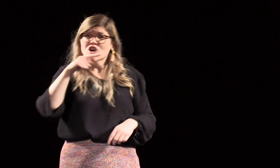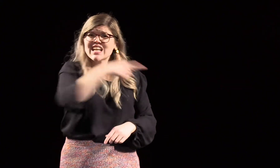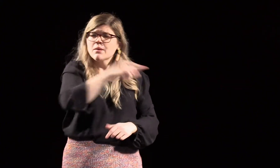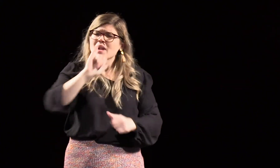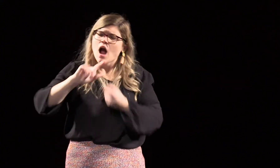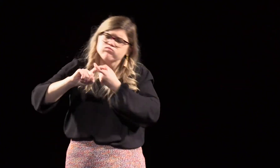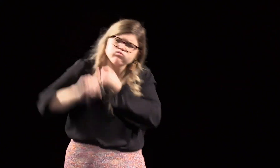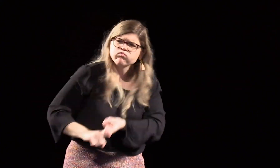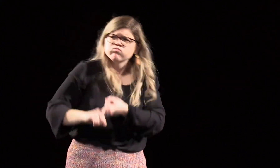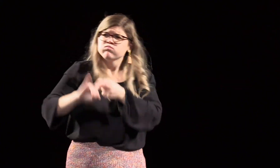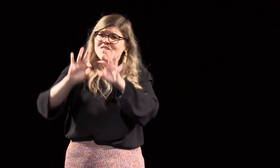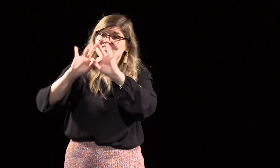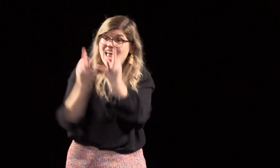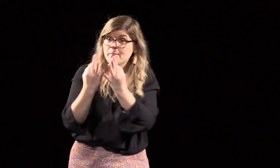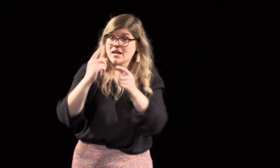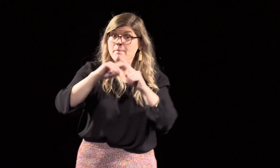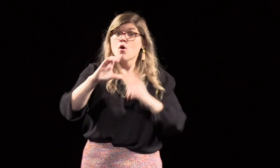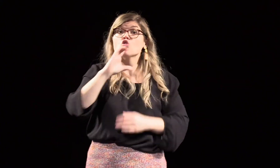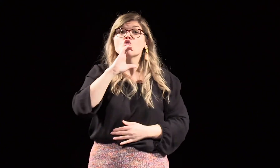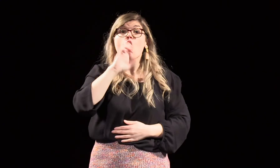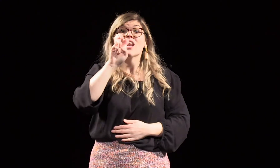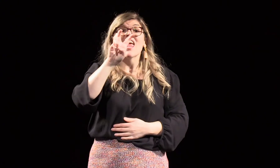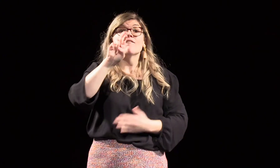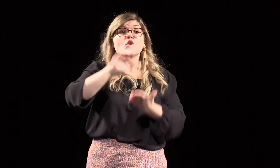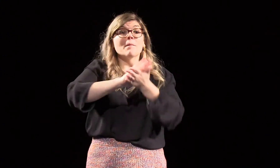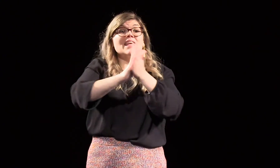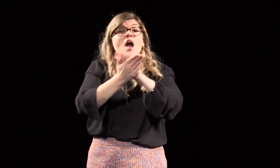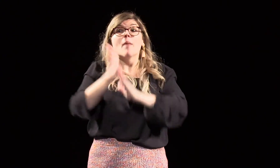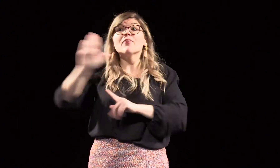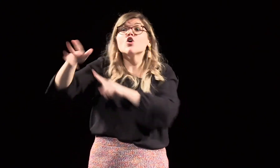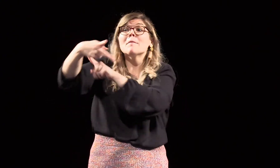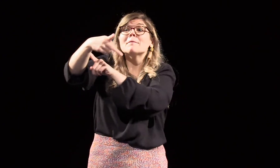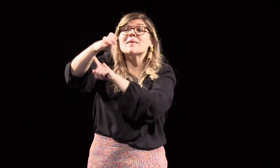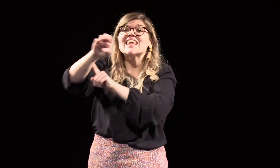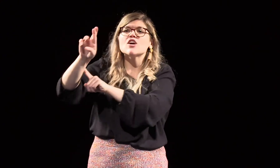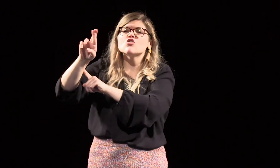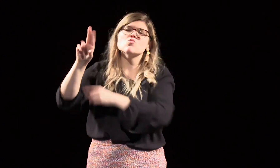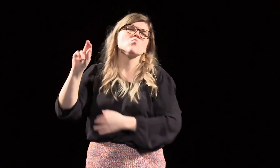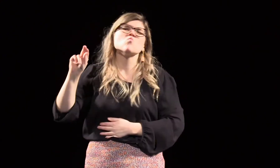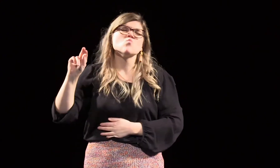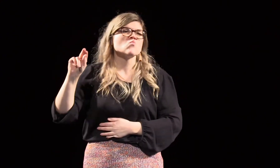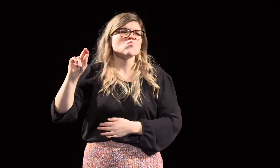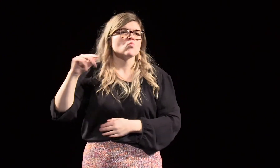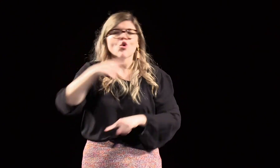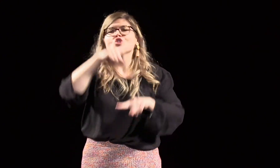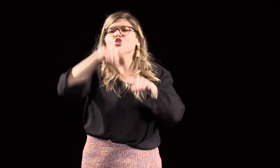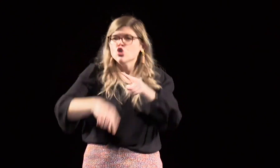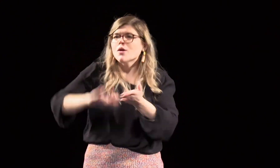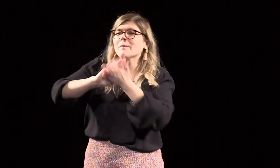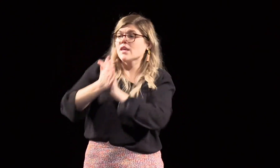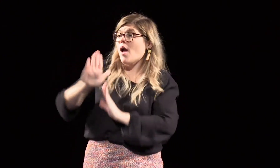They were really close friends. They were family. But Carlin could never become their peer,